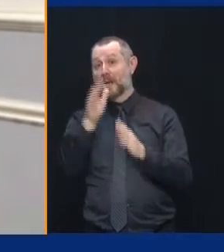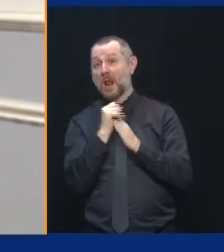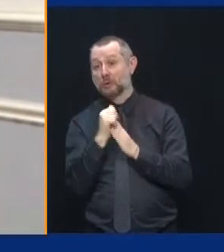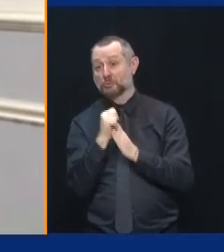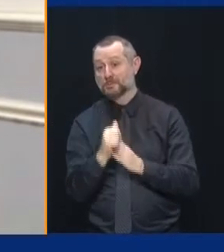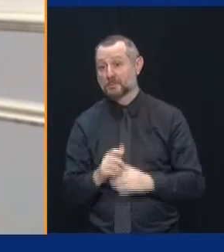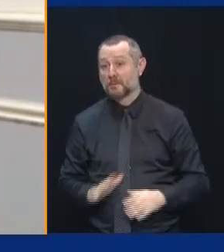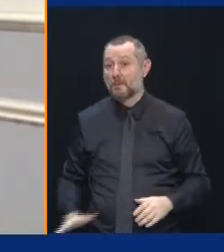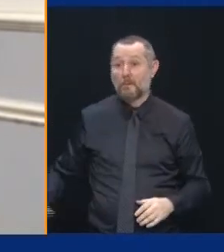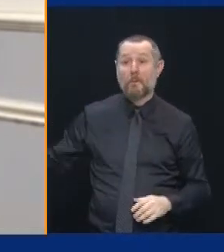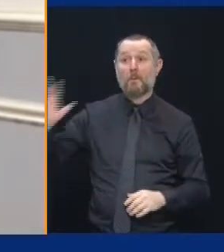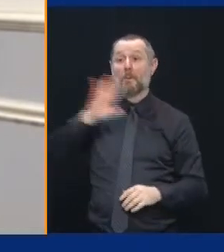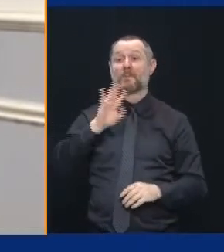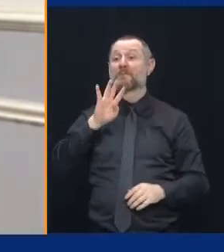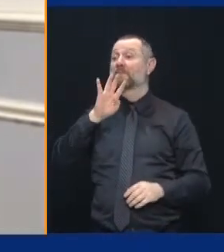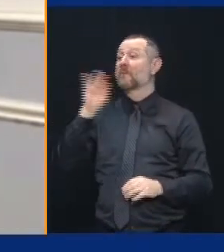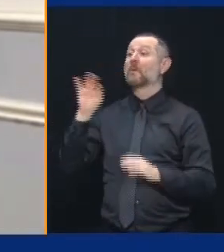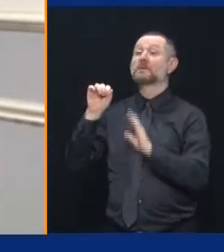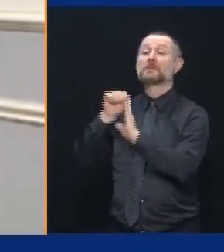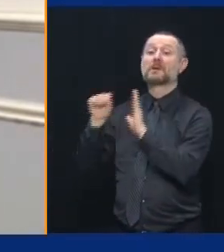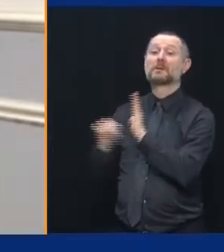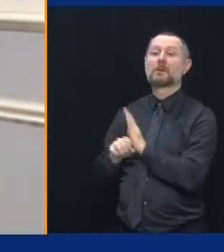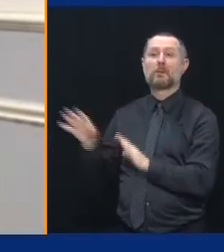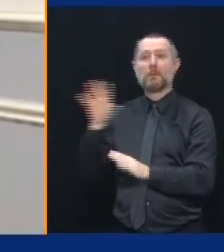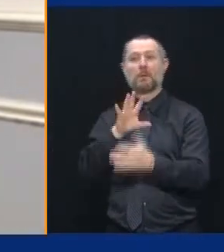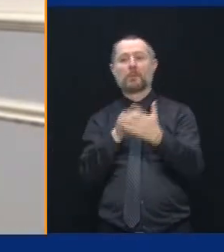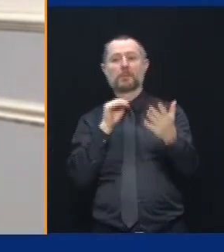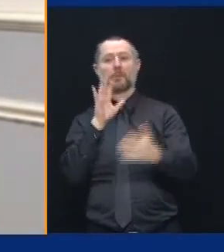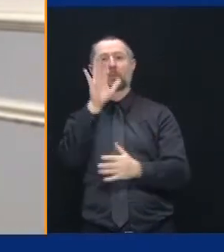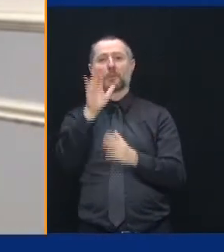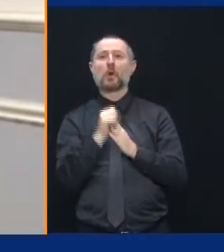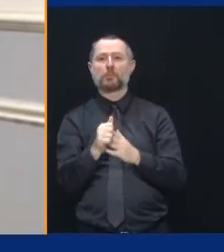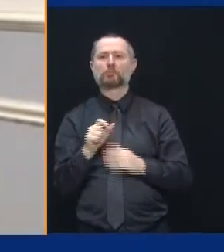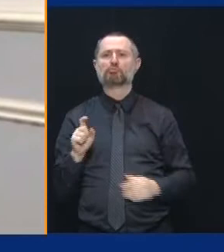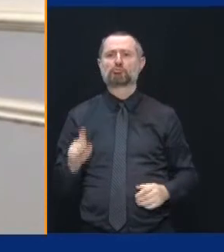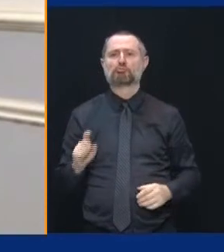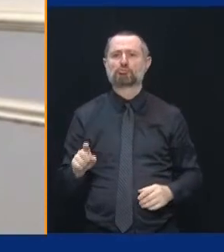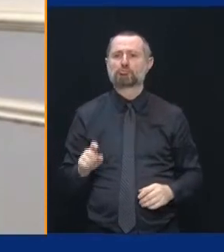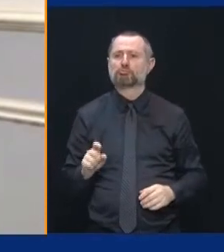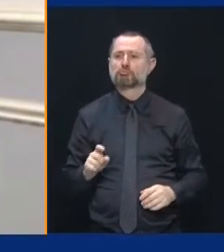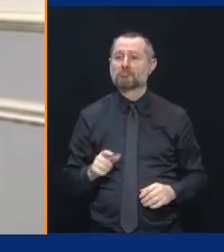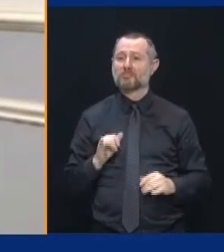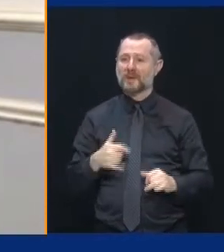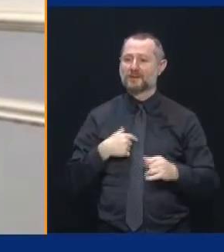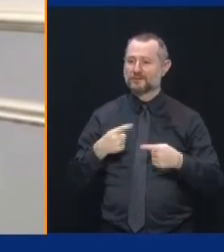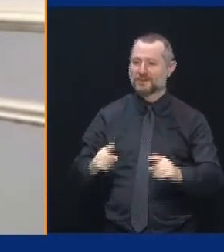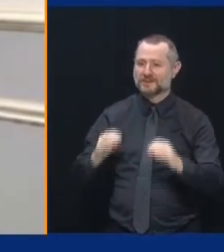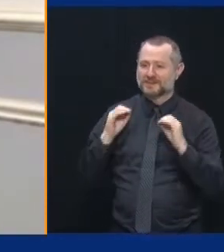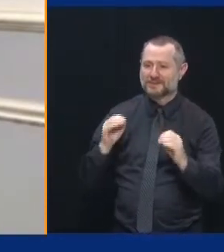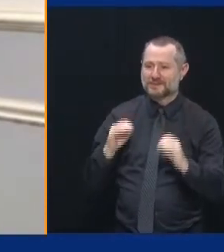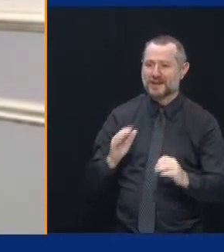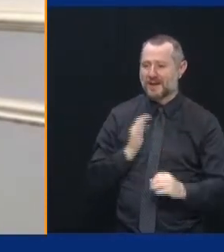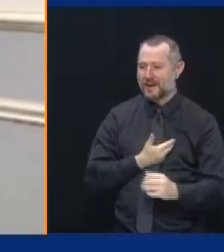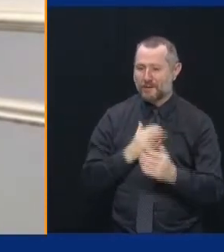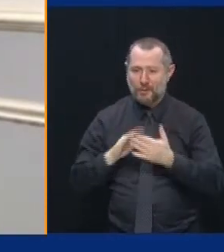SIR. YOUR LEADERSHIP IS SOMETHING TO BE MODELLED BY MANY STATES